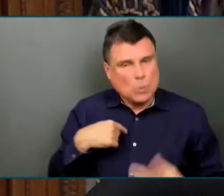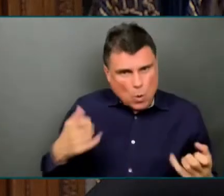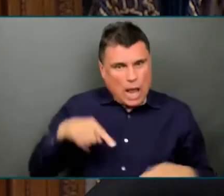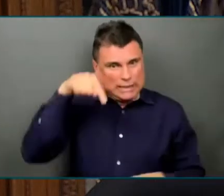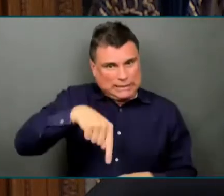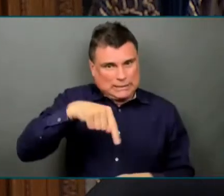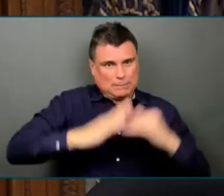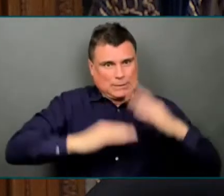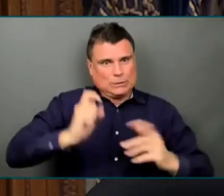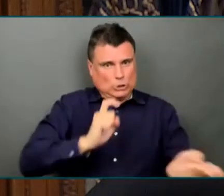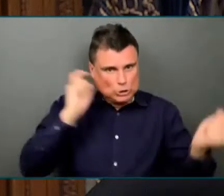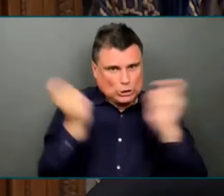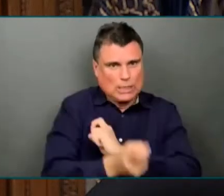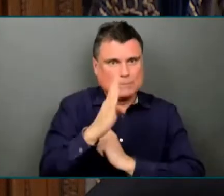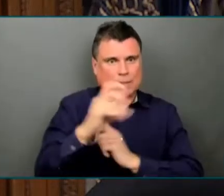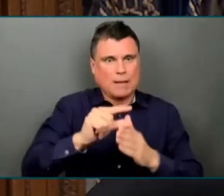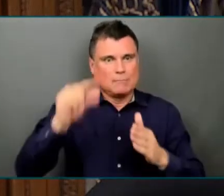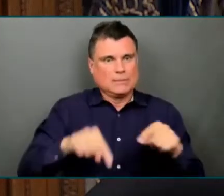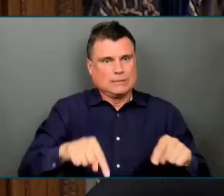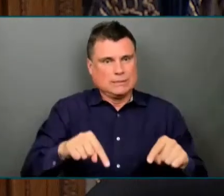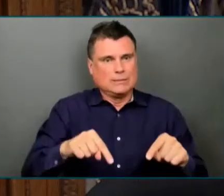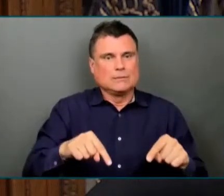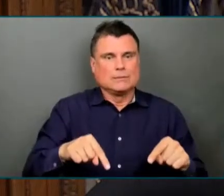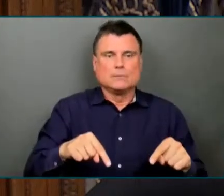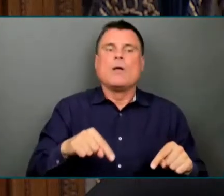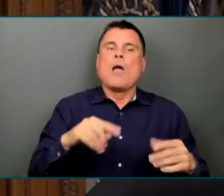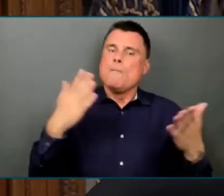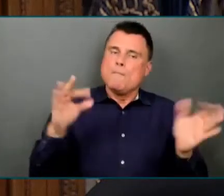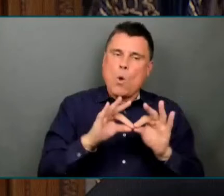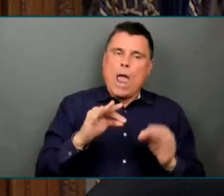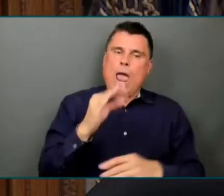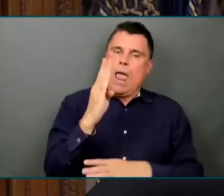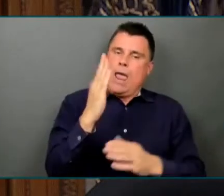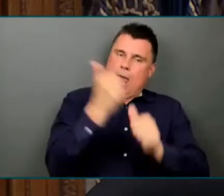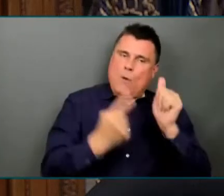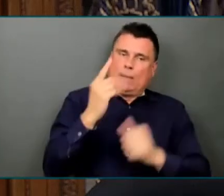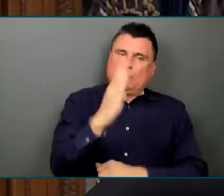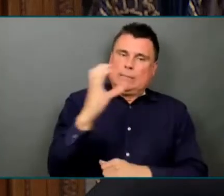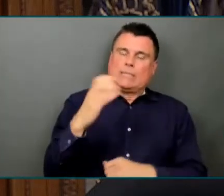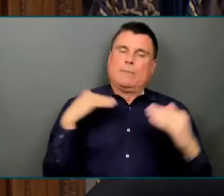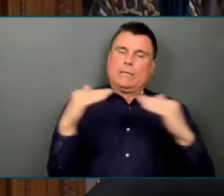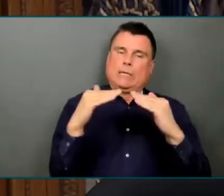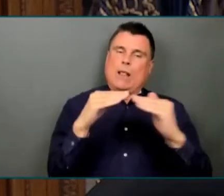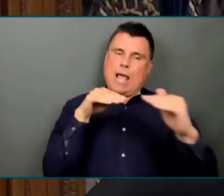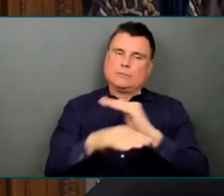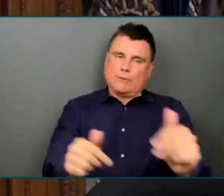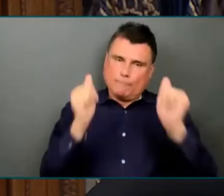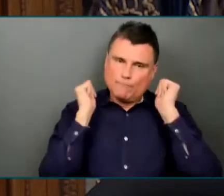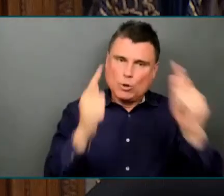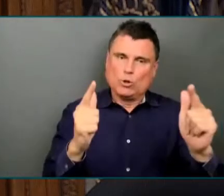opportunity to participate in this province. This, my friends, is a goal that we all share